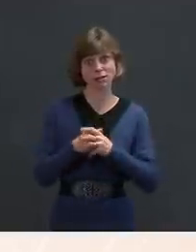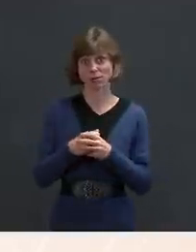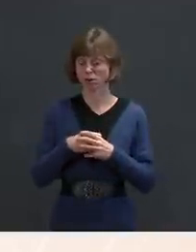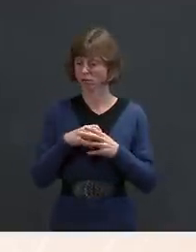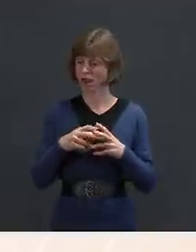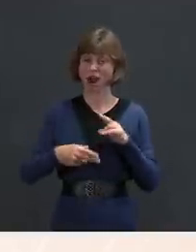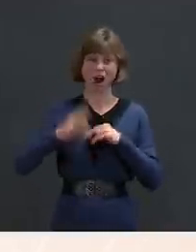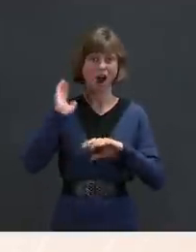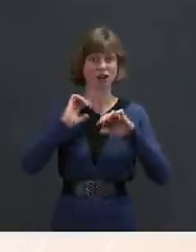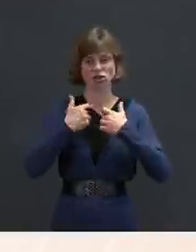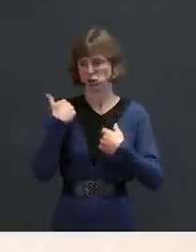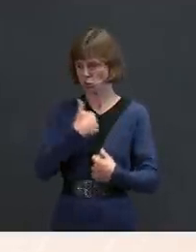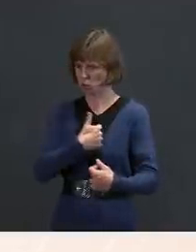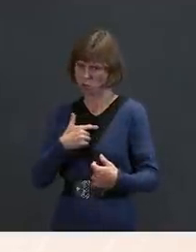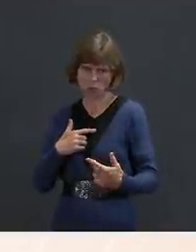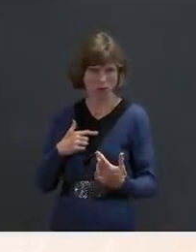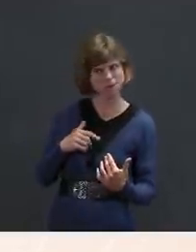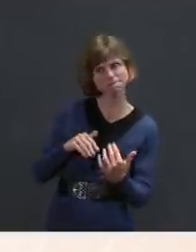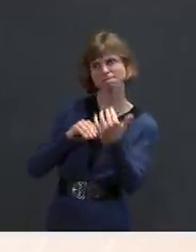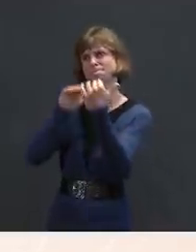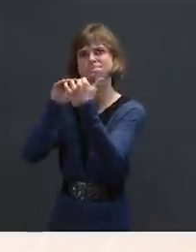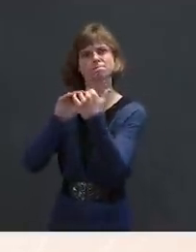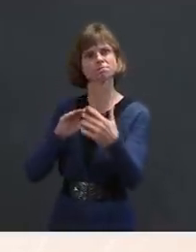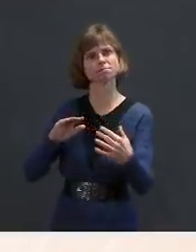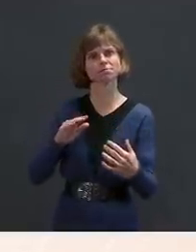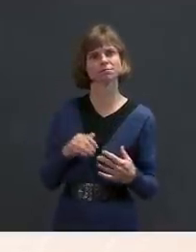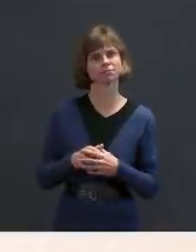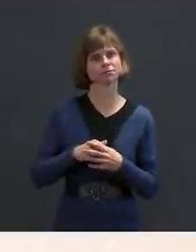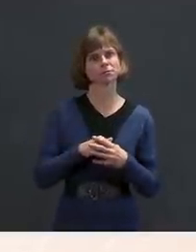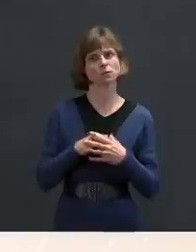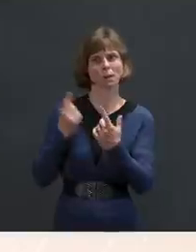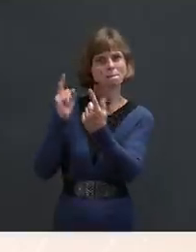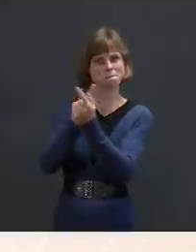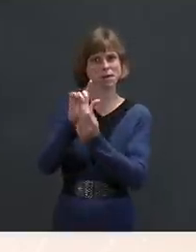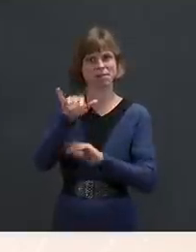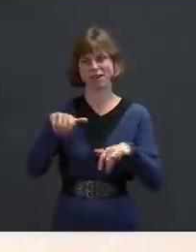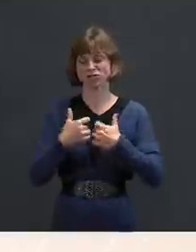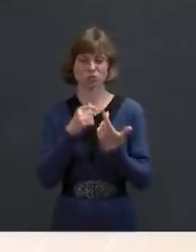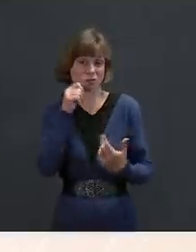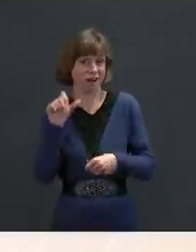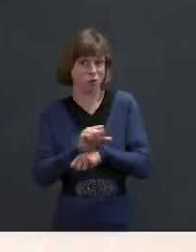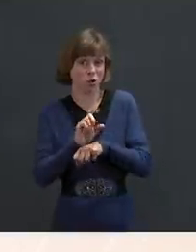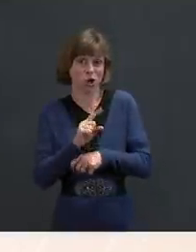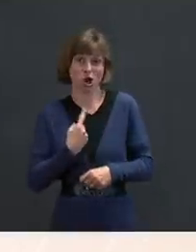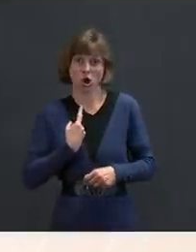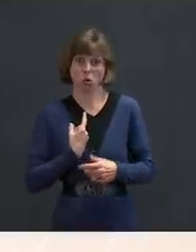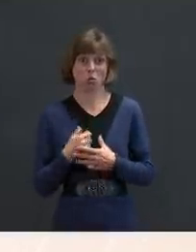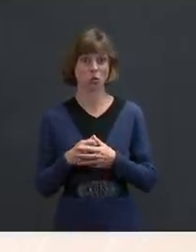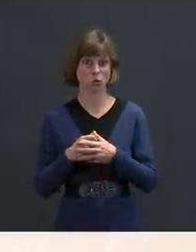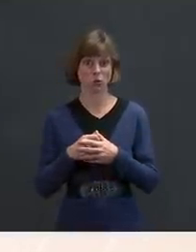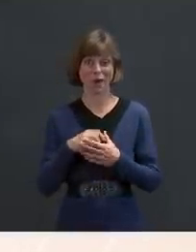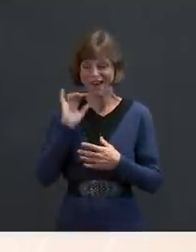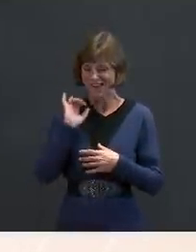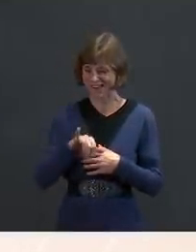and they are not doing it alone. This is a challenge that the border communities,